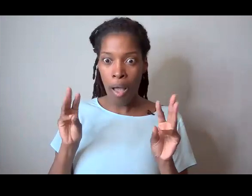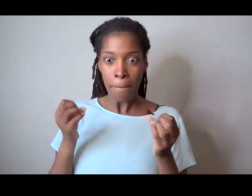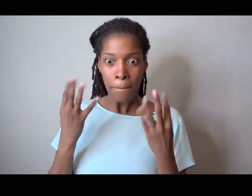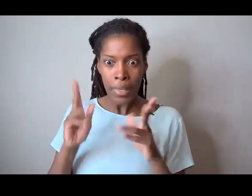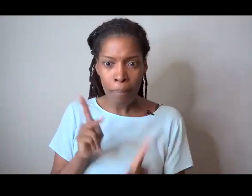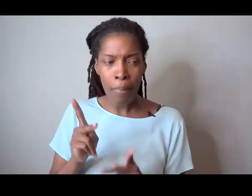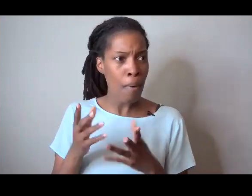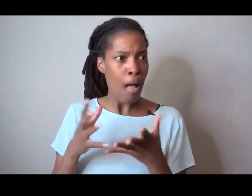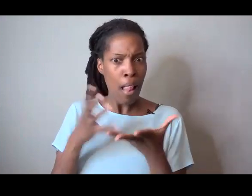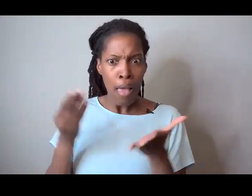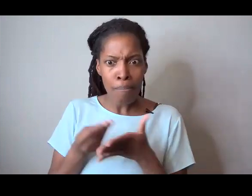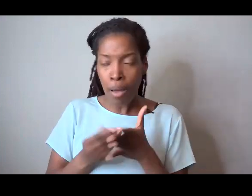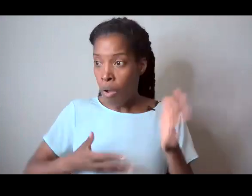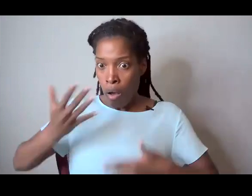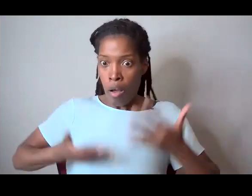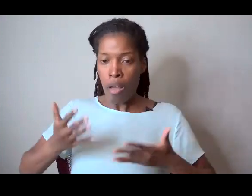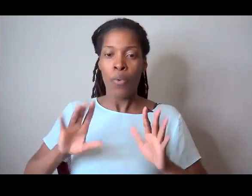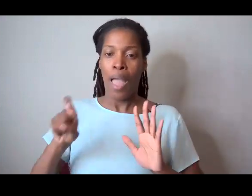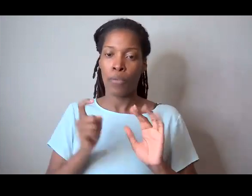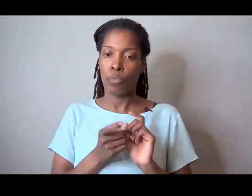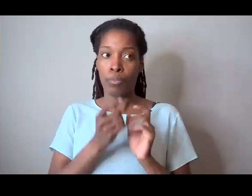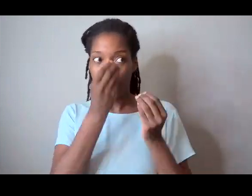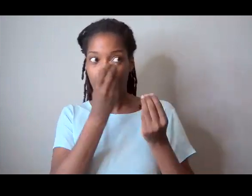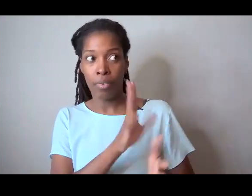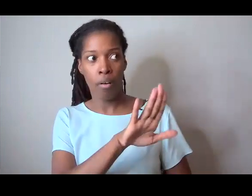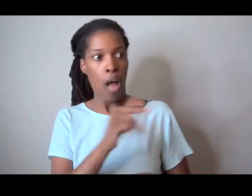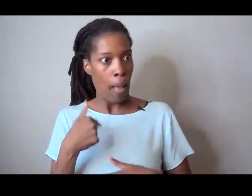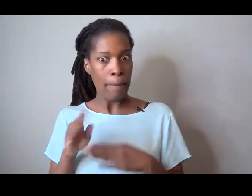And so you want to adjust it to make sure you don't end up in an over payment. You contact them and say hey,